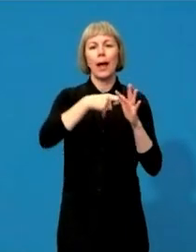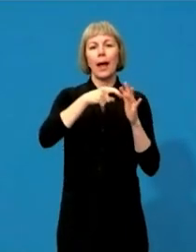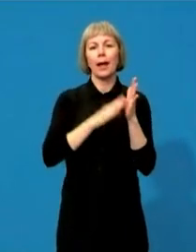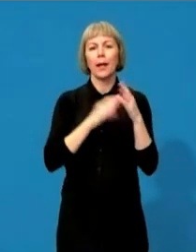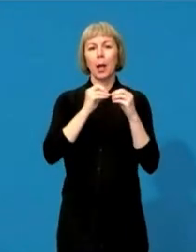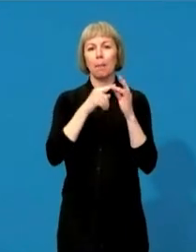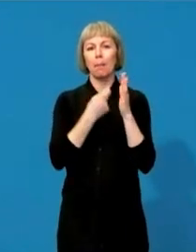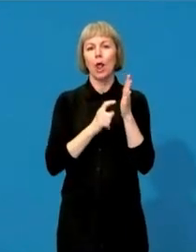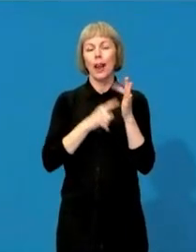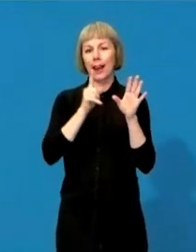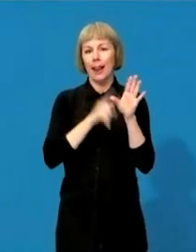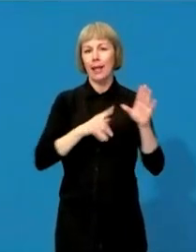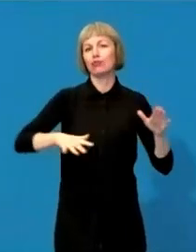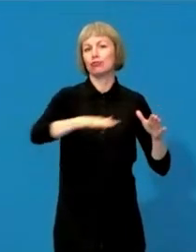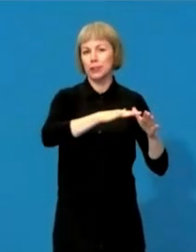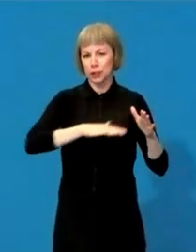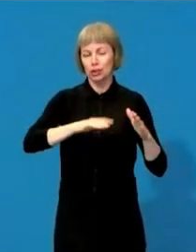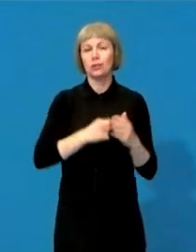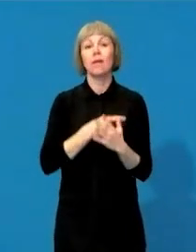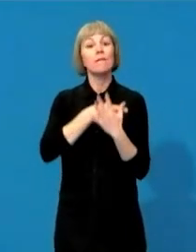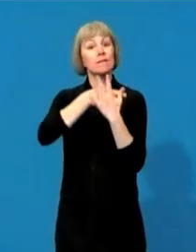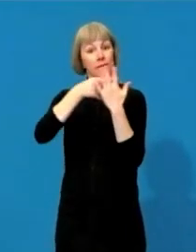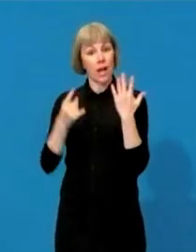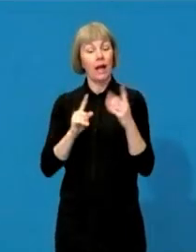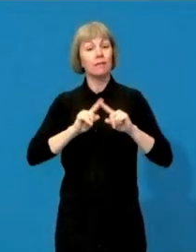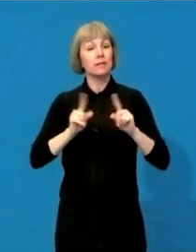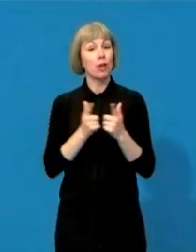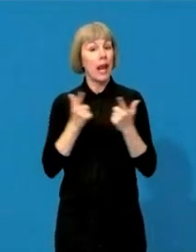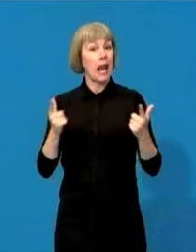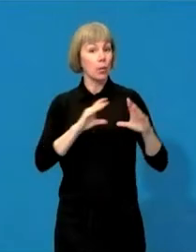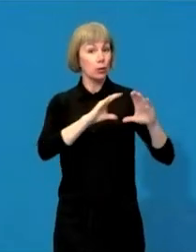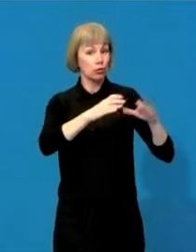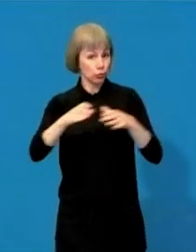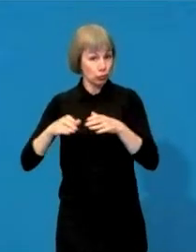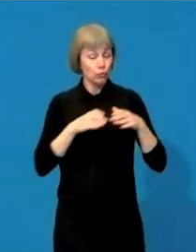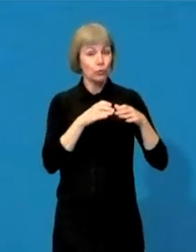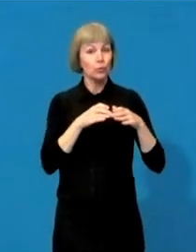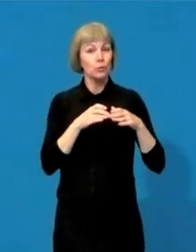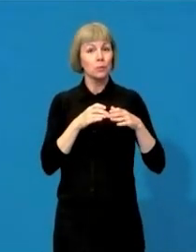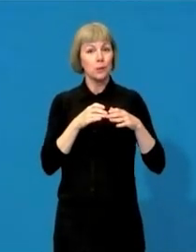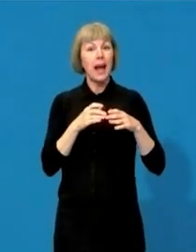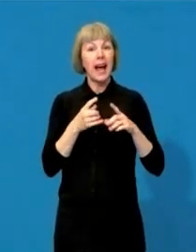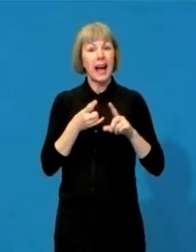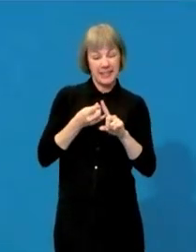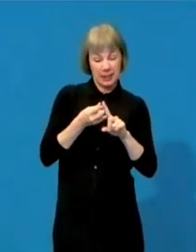It's the home to five predominant language groups, and there are at least 45 distinct communities within the valley.